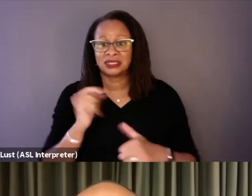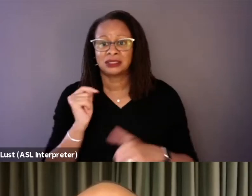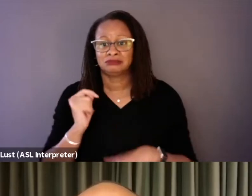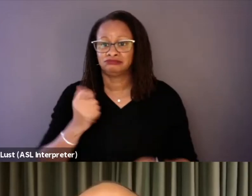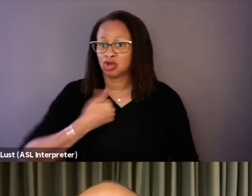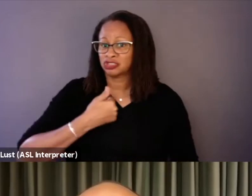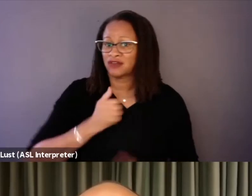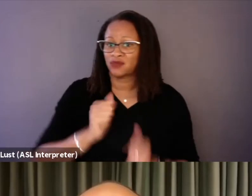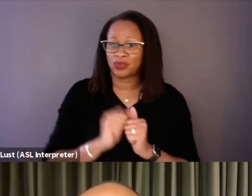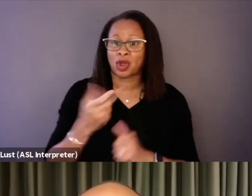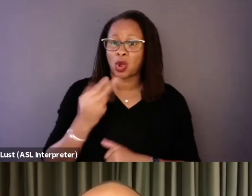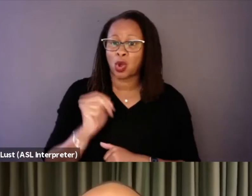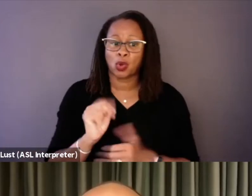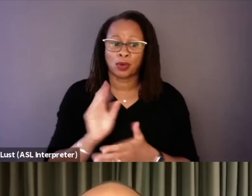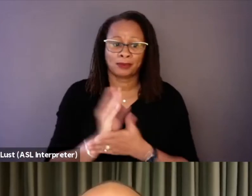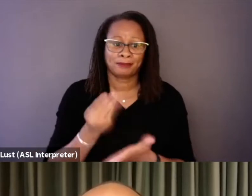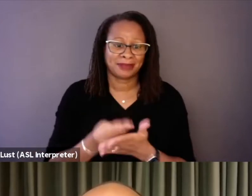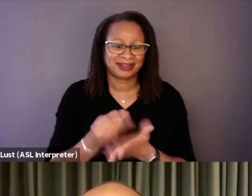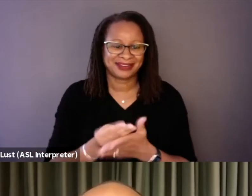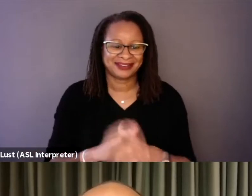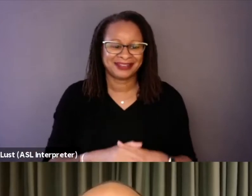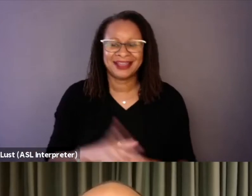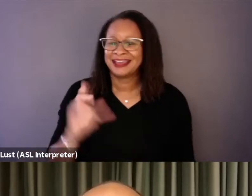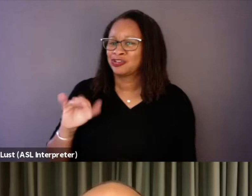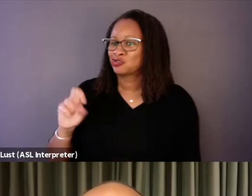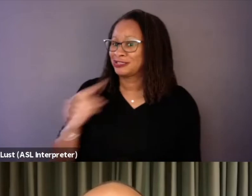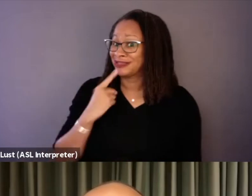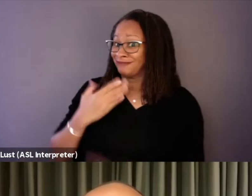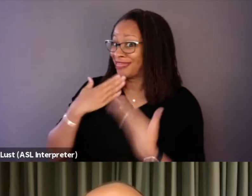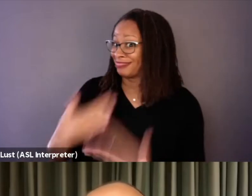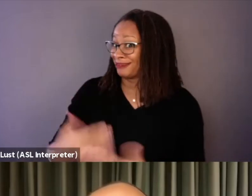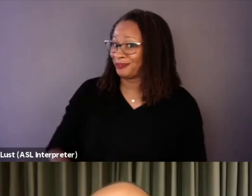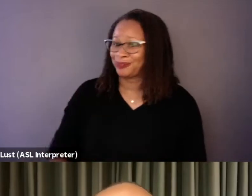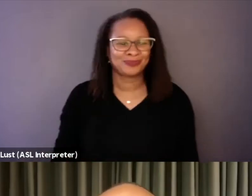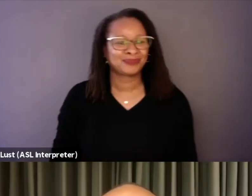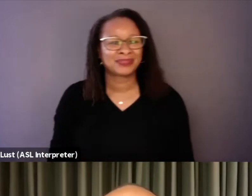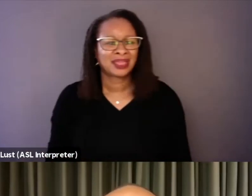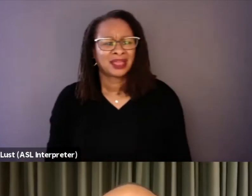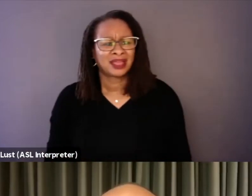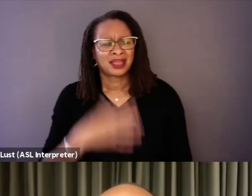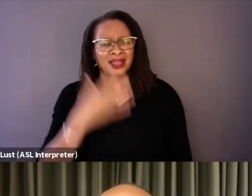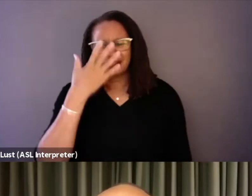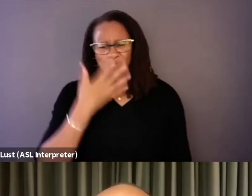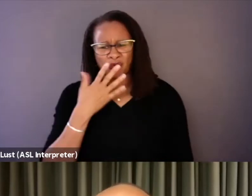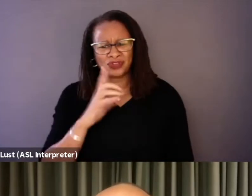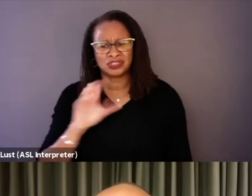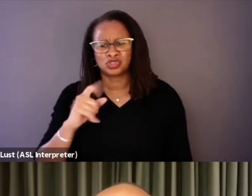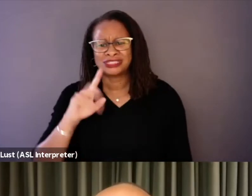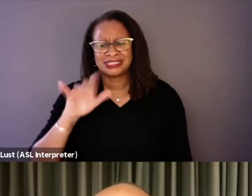That's unfortunate. And it's also interesting timing wise because it was this big retrospective at the Whitney.